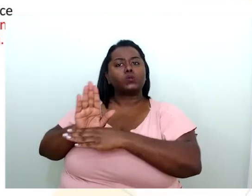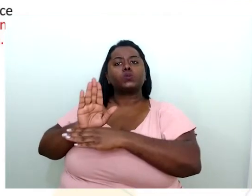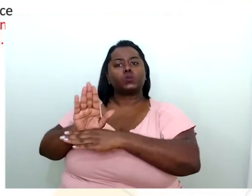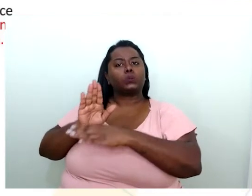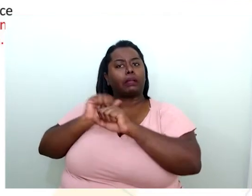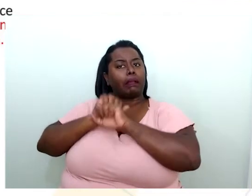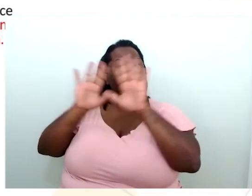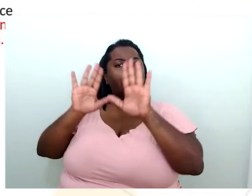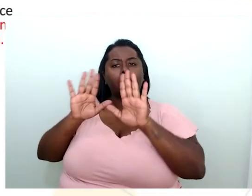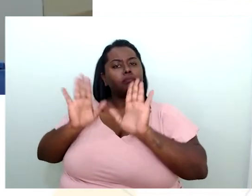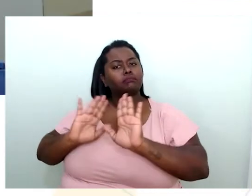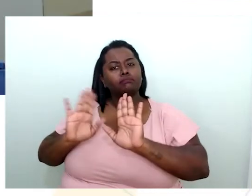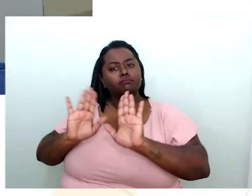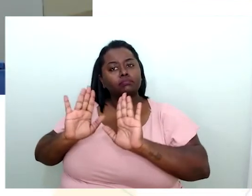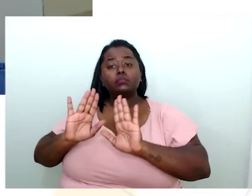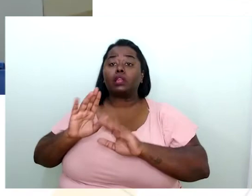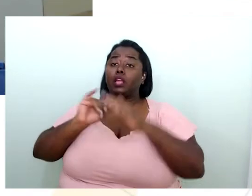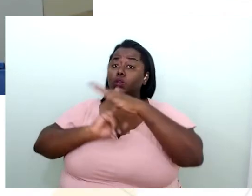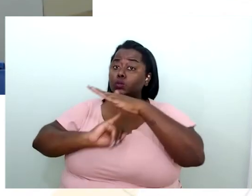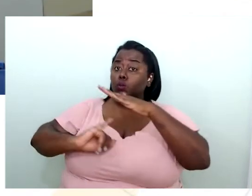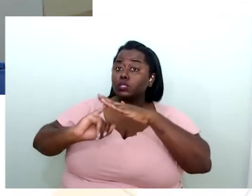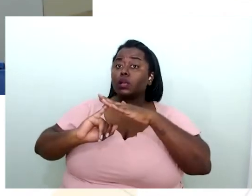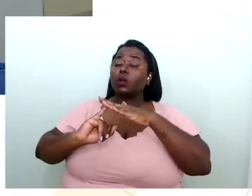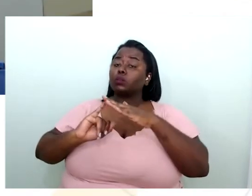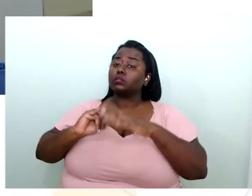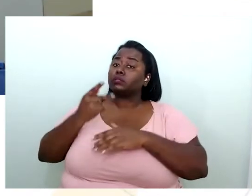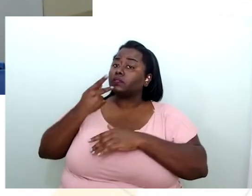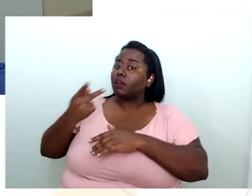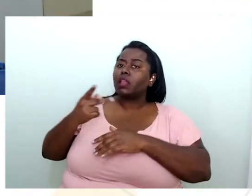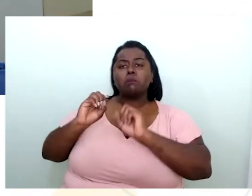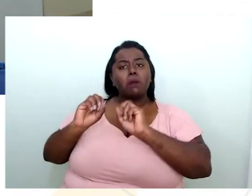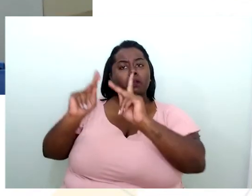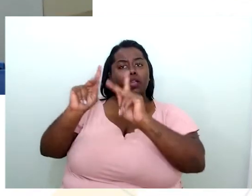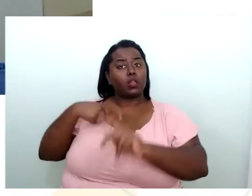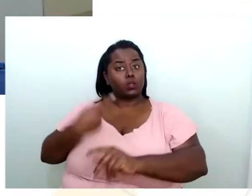say "all right we should be adopting educational open educational resources,